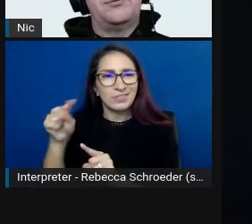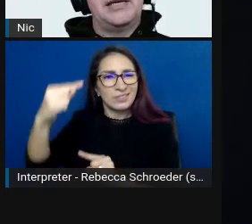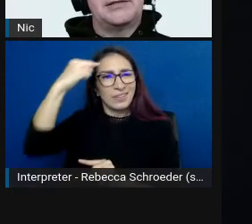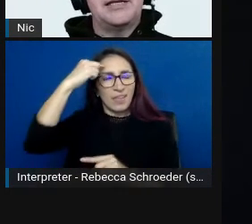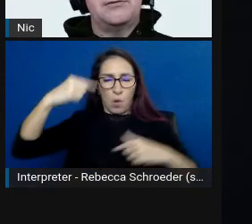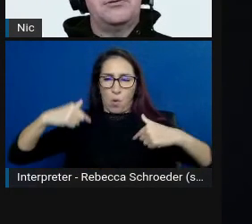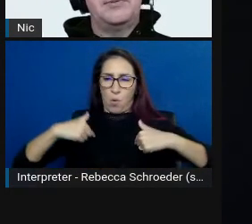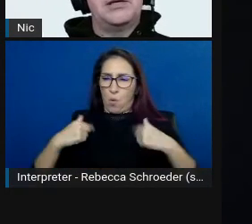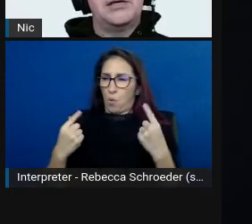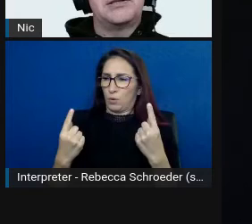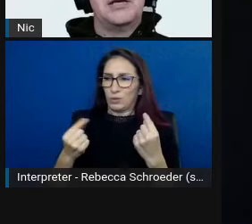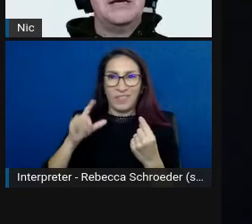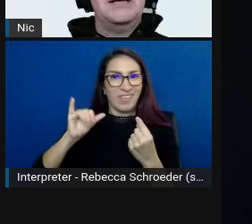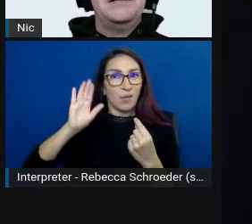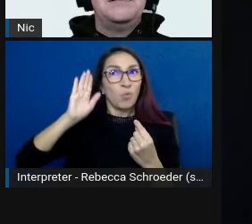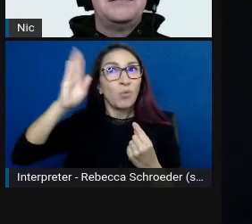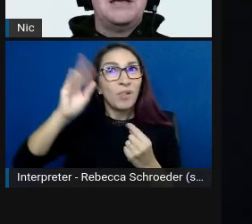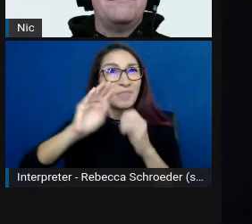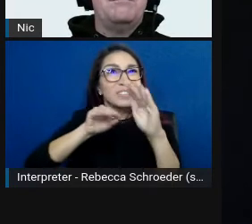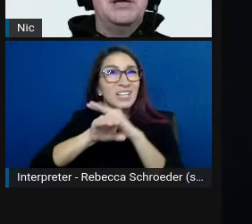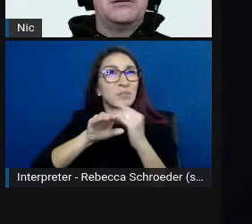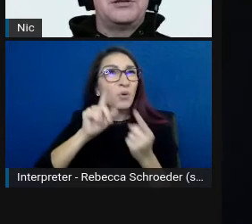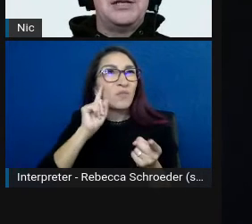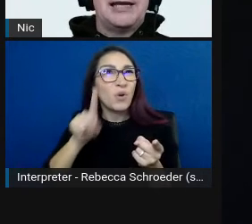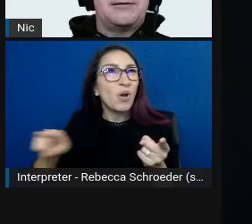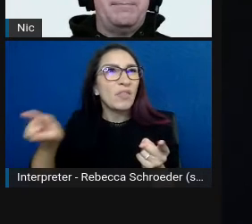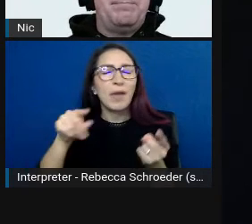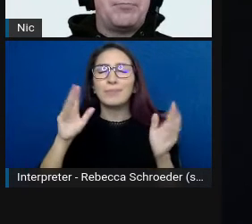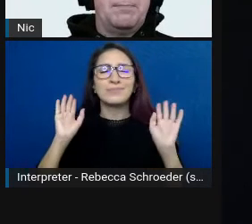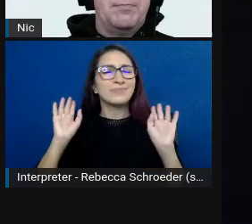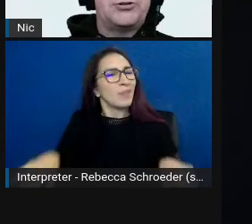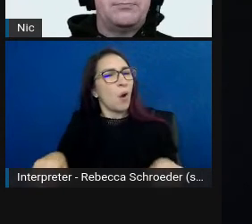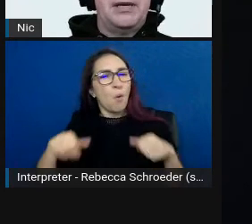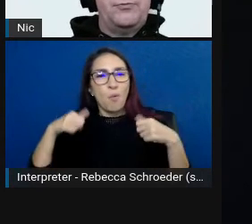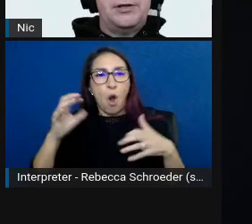to be accessible?'' They've built that muscle memory,